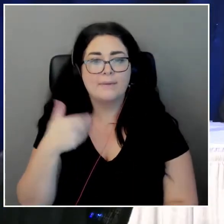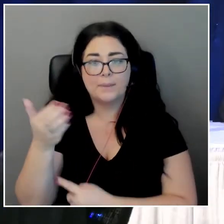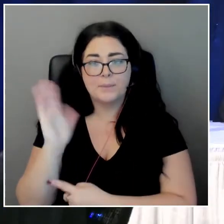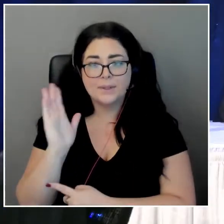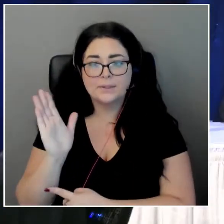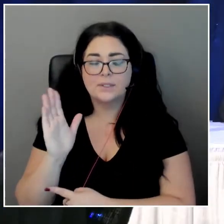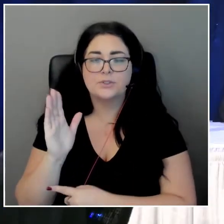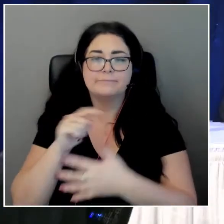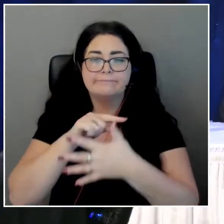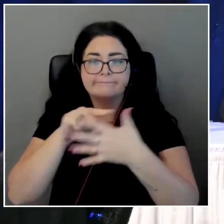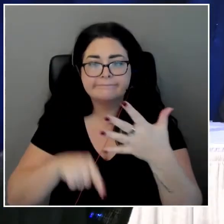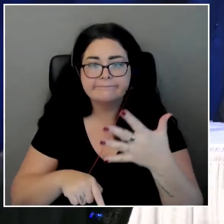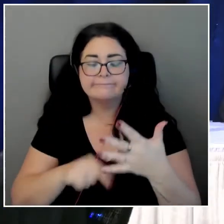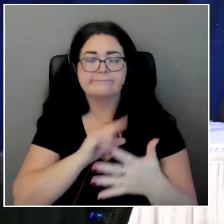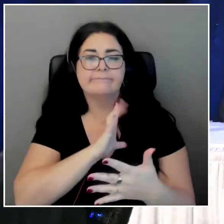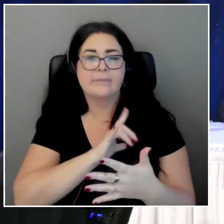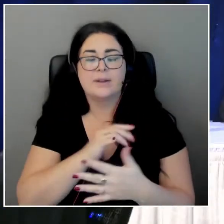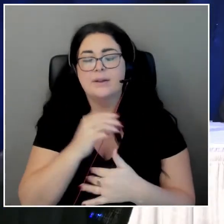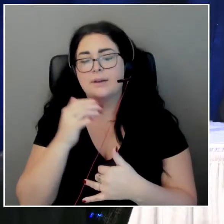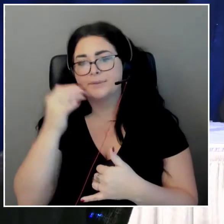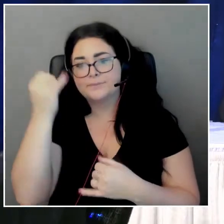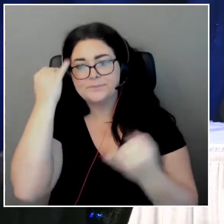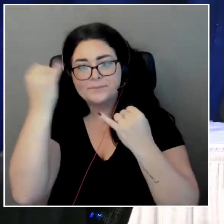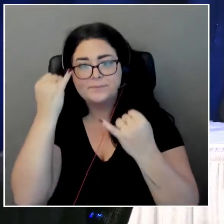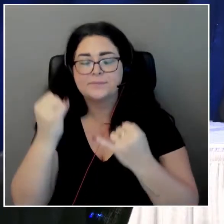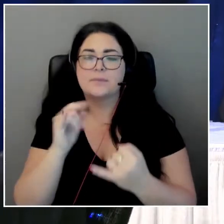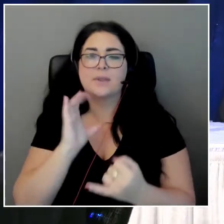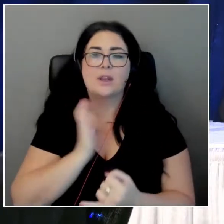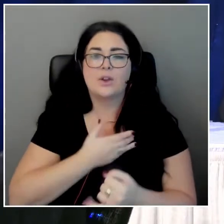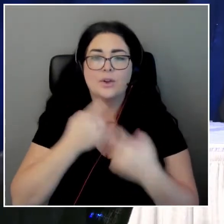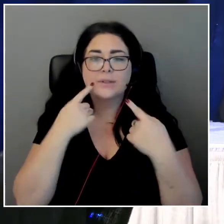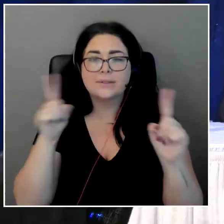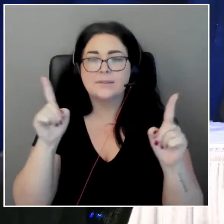our initiatives and achievements during the past fiscal year. Murray.